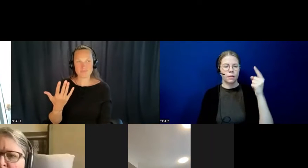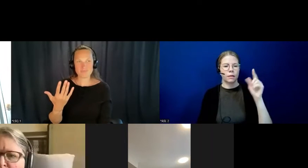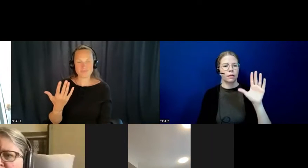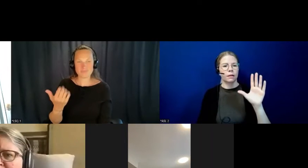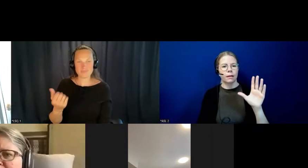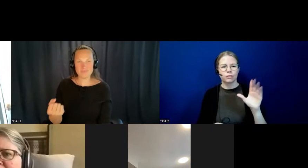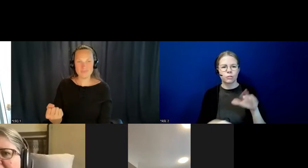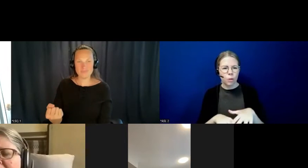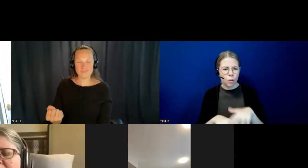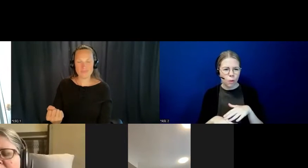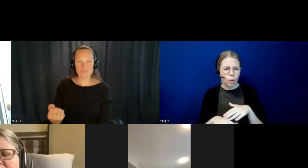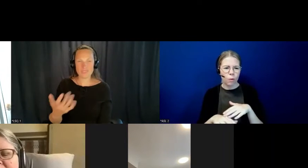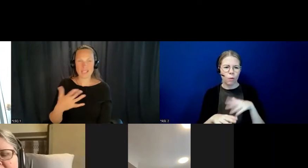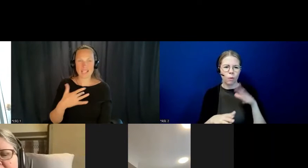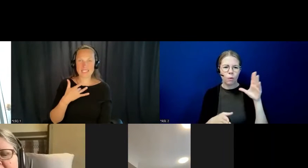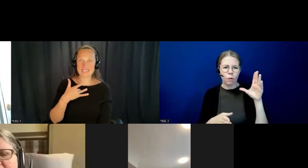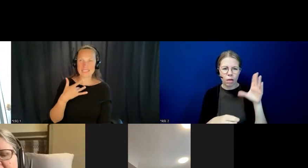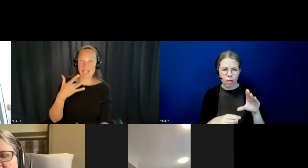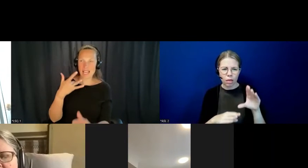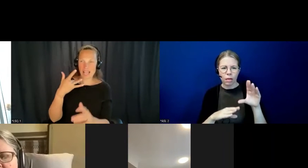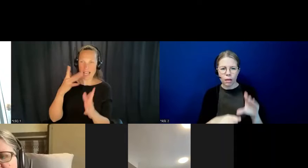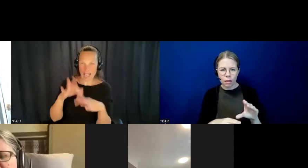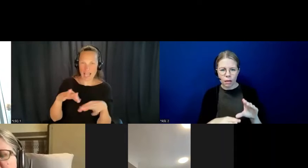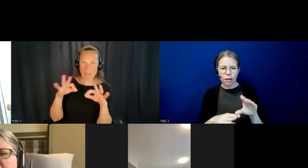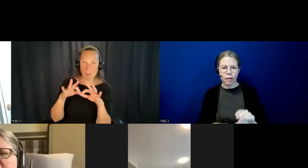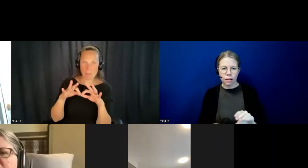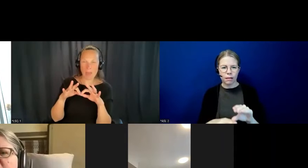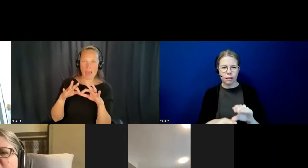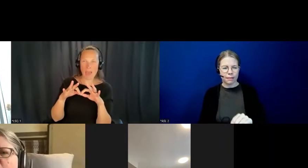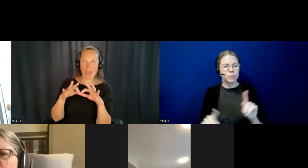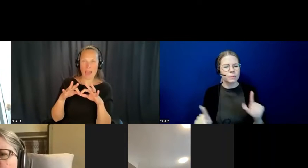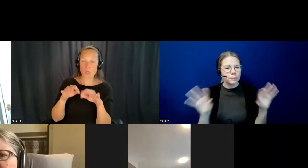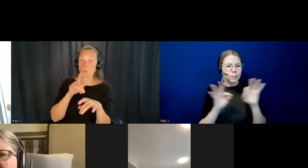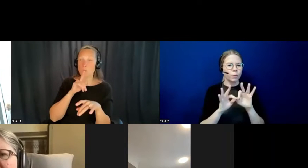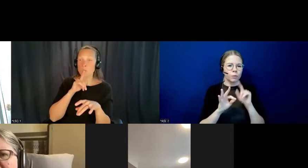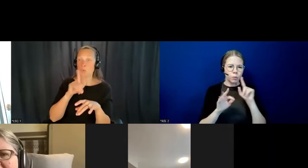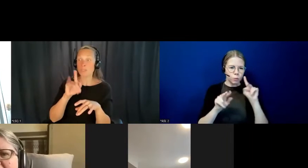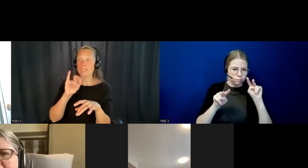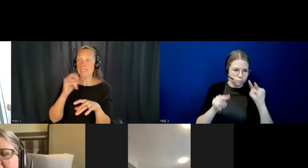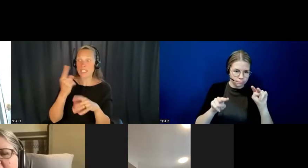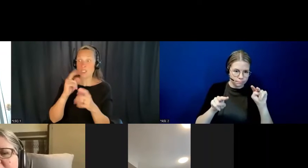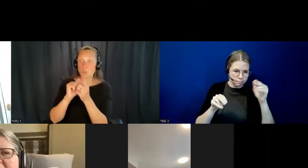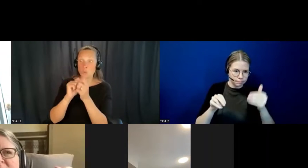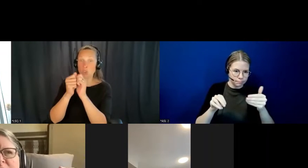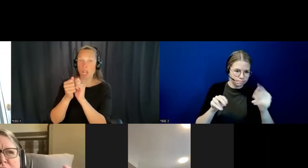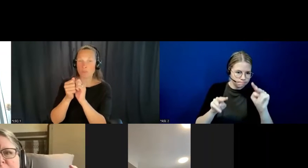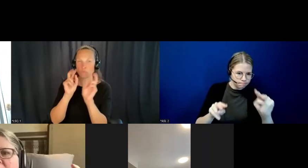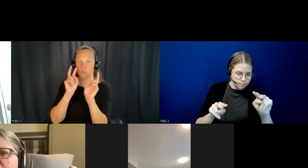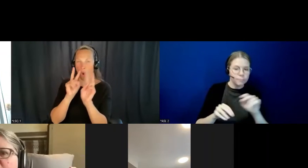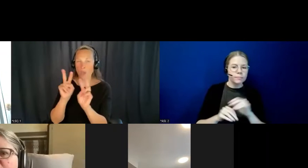WHATEVER THOSE PROGRAMS AND SERVICES MIGHT BE. SO I THINK THE CLAWBACK PART ISN'T JUST